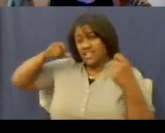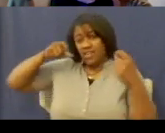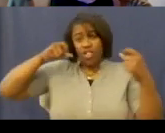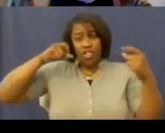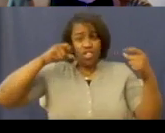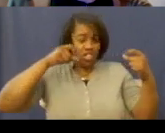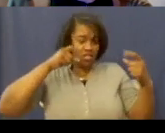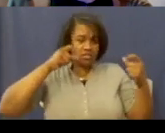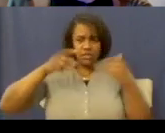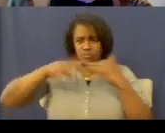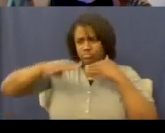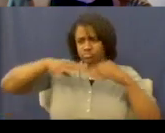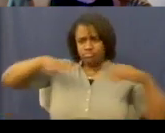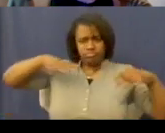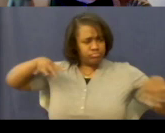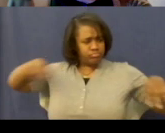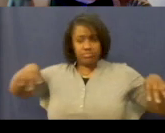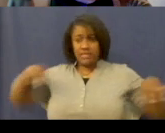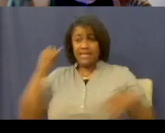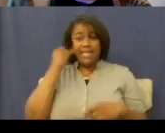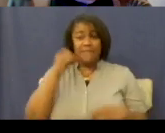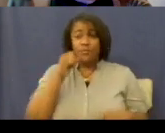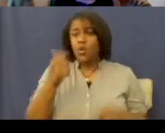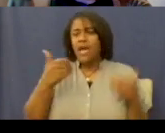if you didn't have something to hold them in,